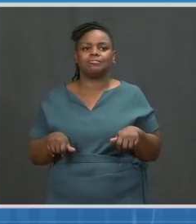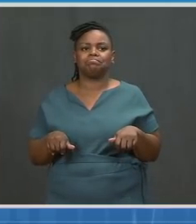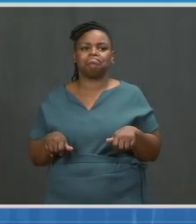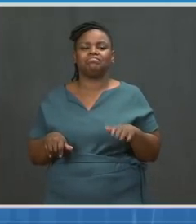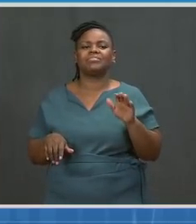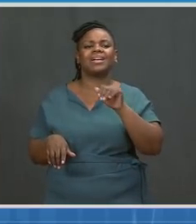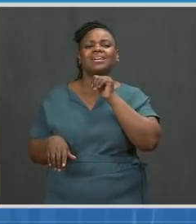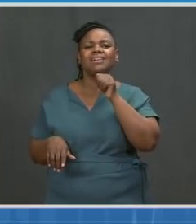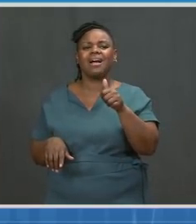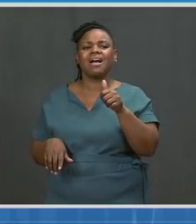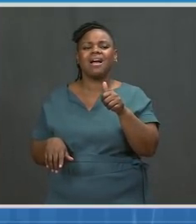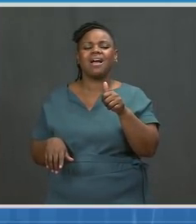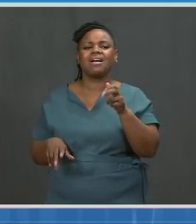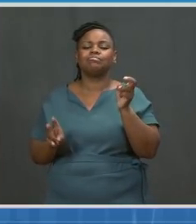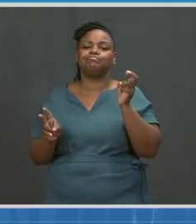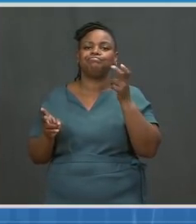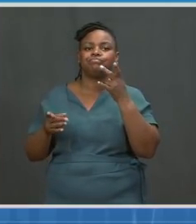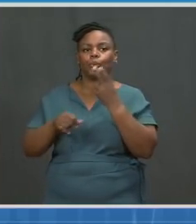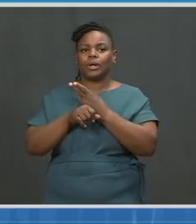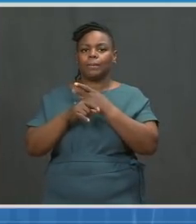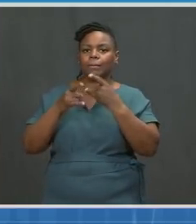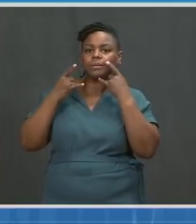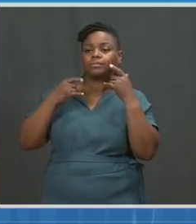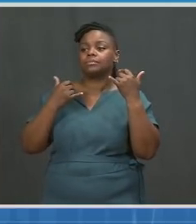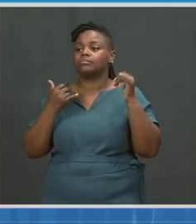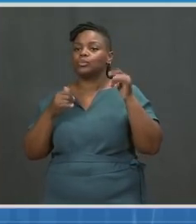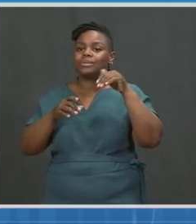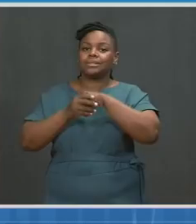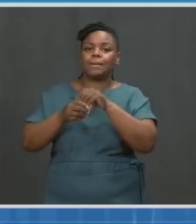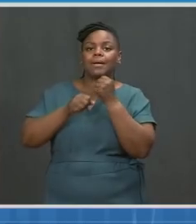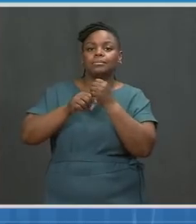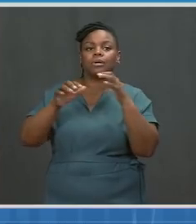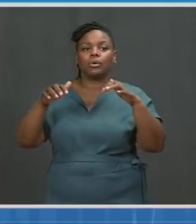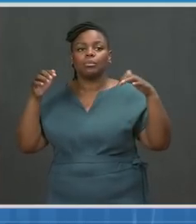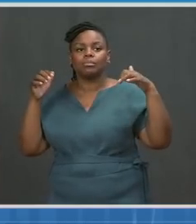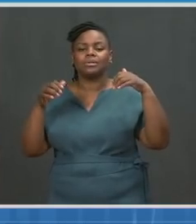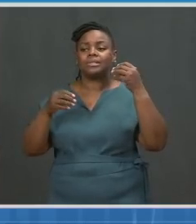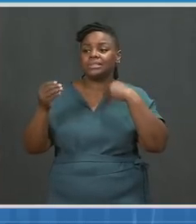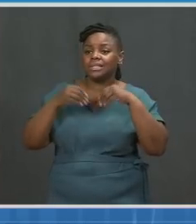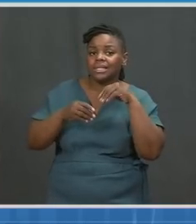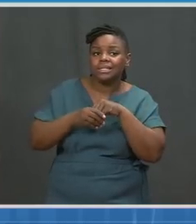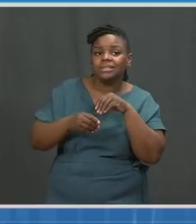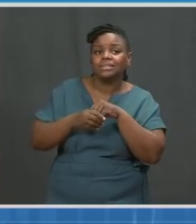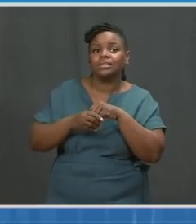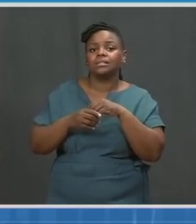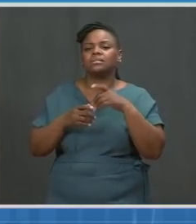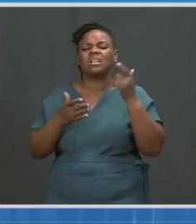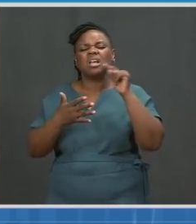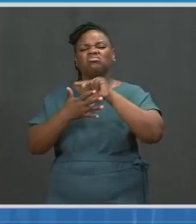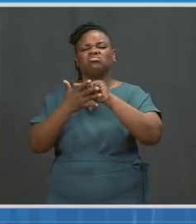take their masks off at baseball stadiums or indoor dining or the like? Dr. Walensky: Yeah, thank you. Maybe I'll tackle that first question fir-